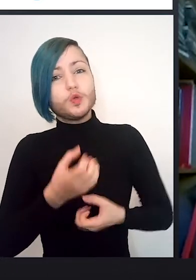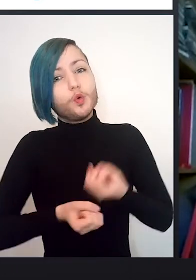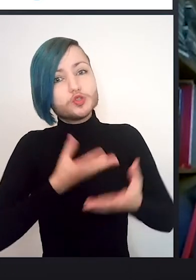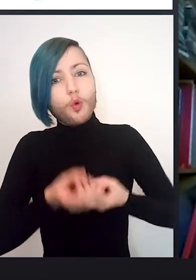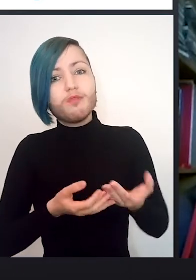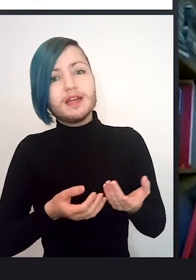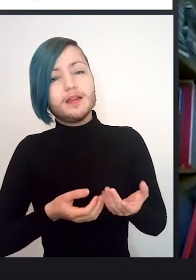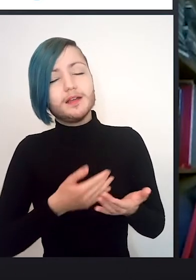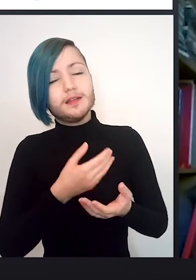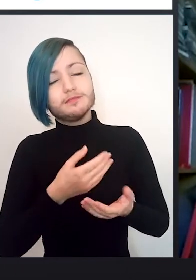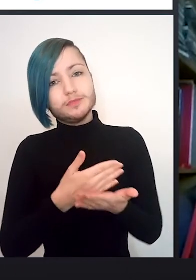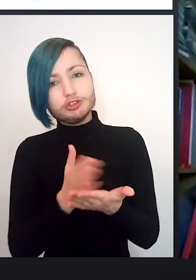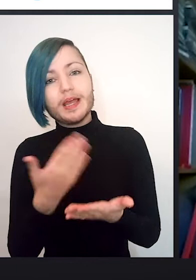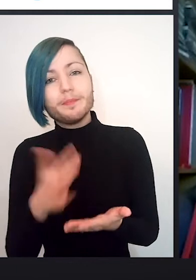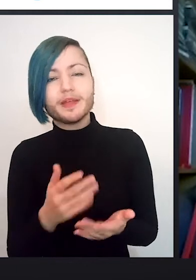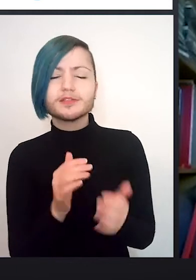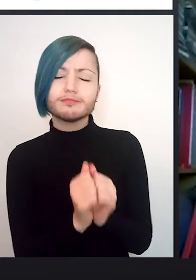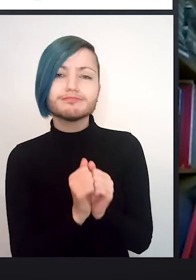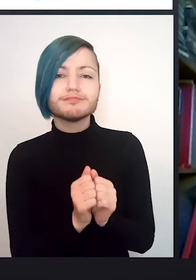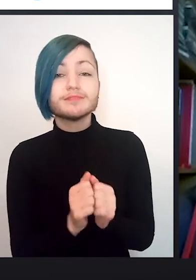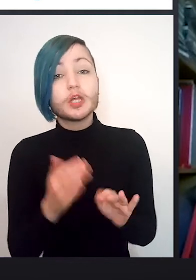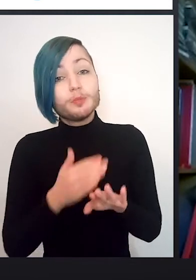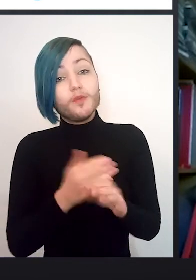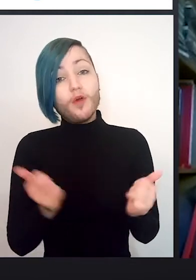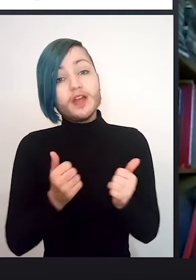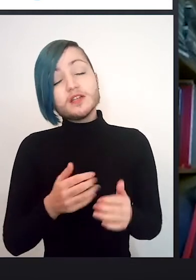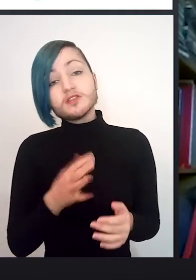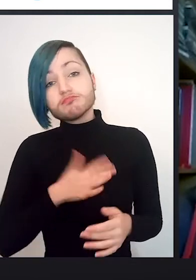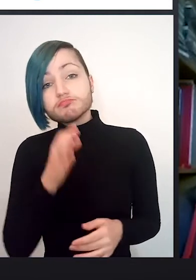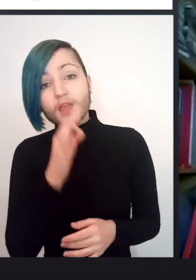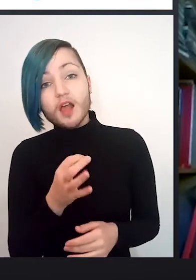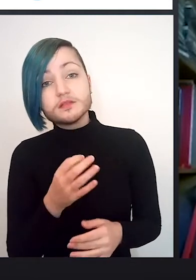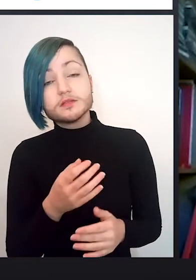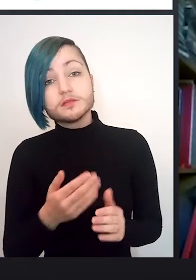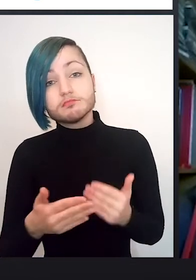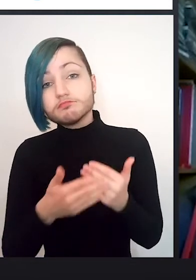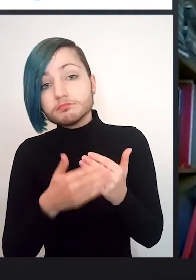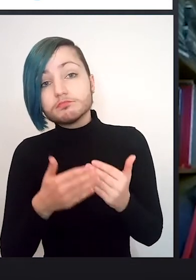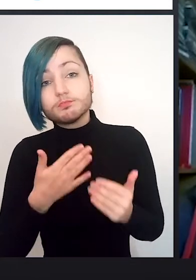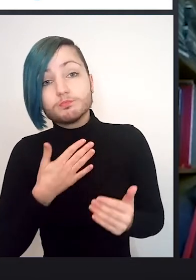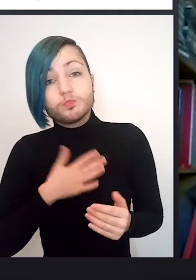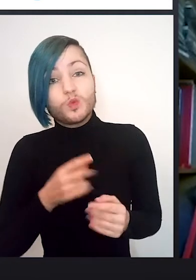I just wondered before we finish whether there was anything else you wanted to say to your viewers?